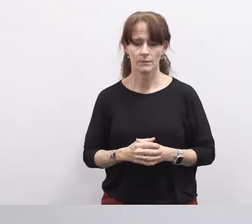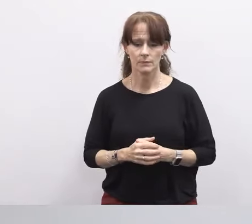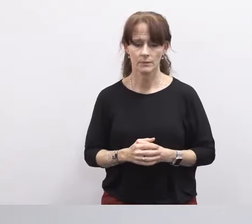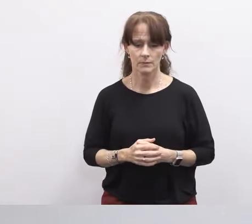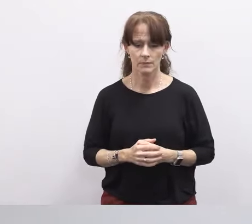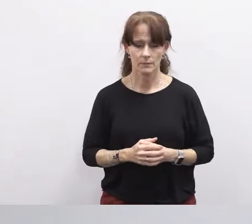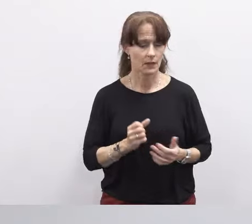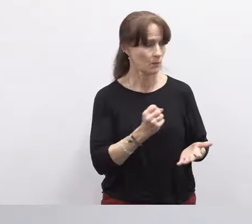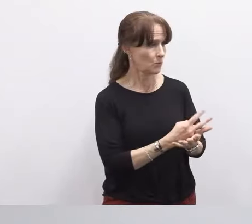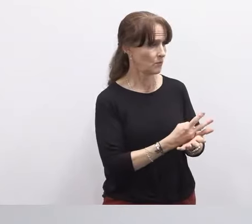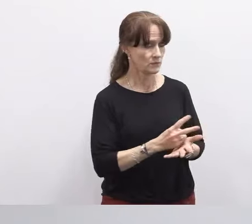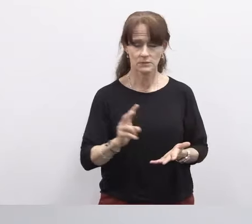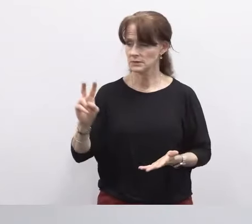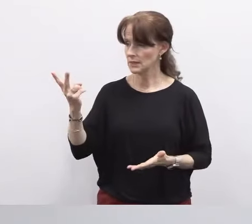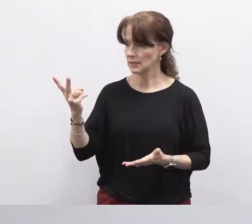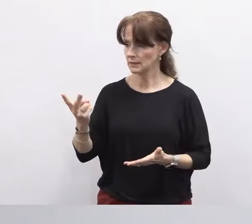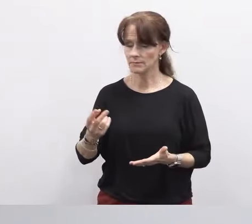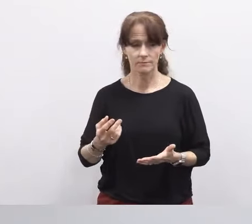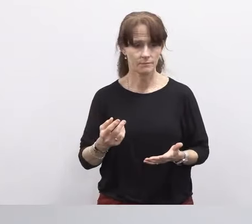Move approval. Second. Any discussion?